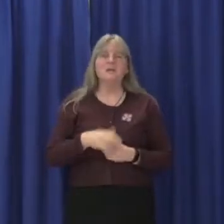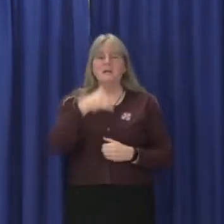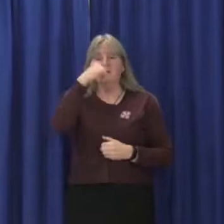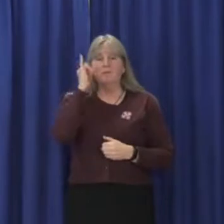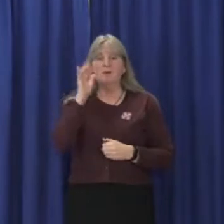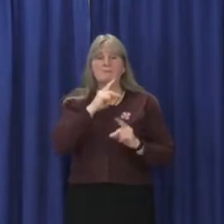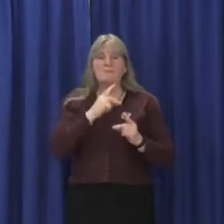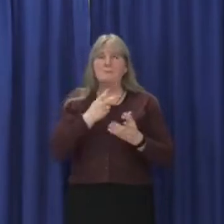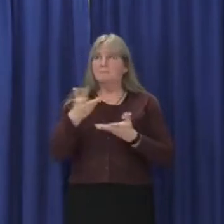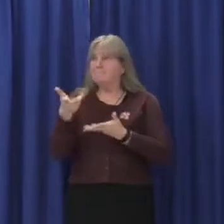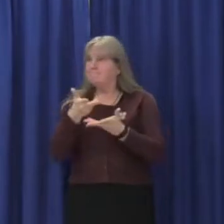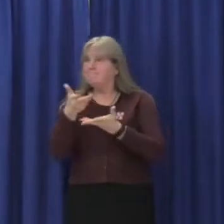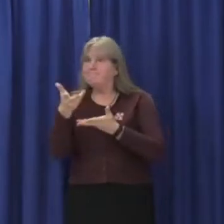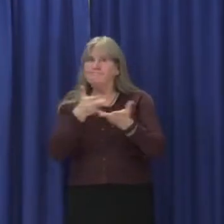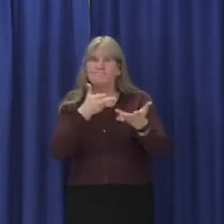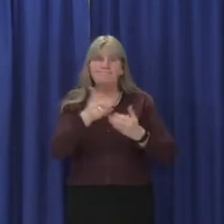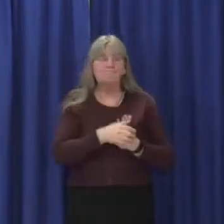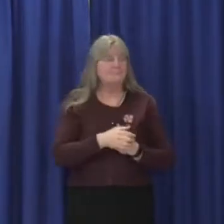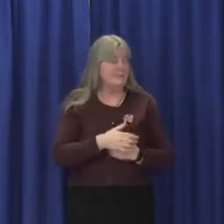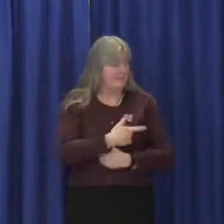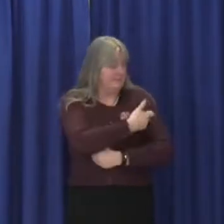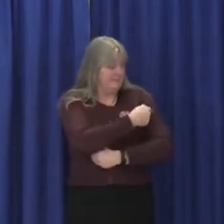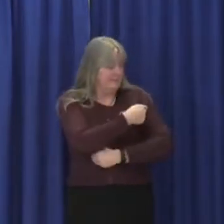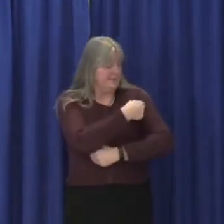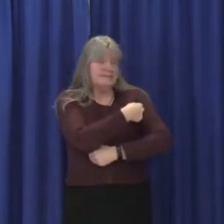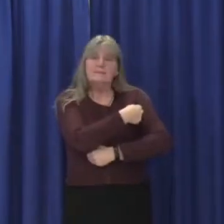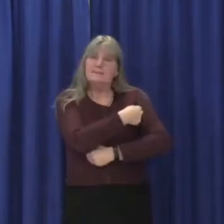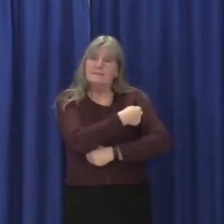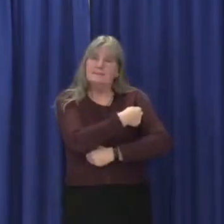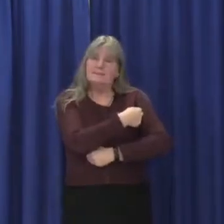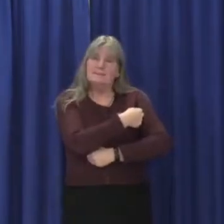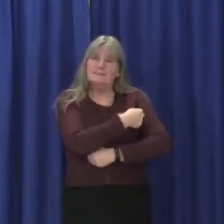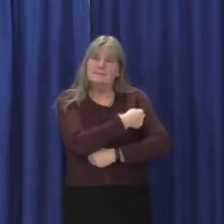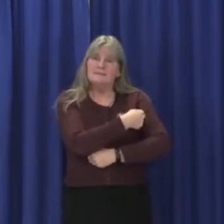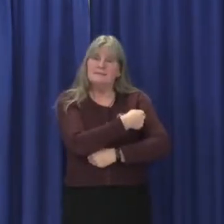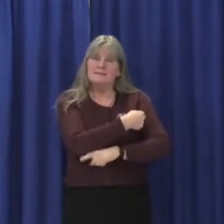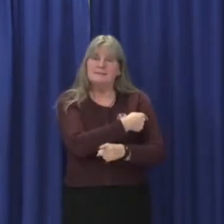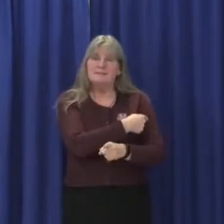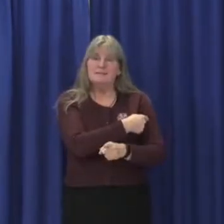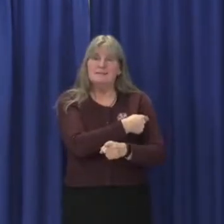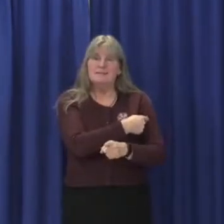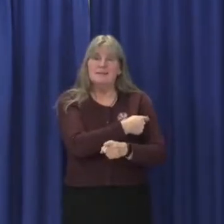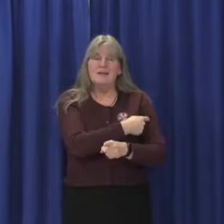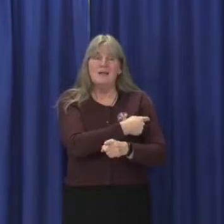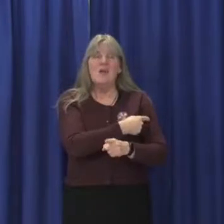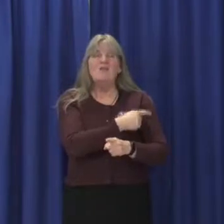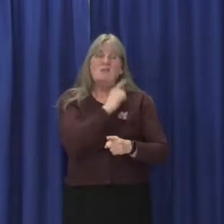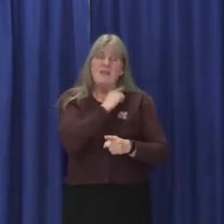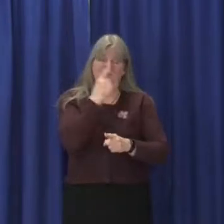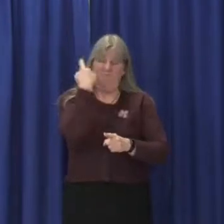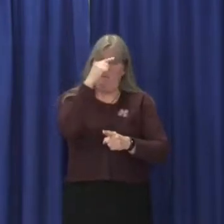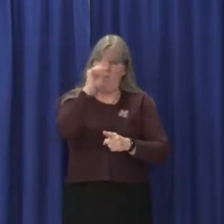agree that getting vaccin-- vaccined-- vaccinated is not necessarily just about you. It's about your friends,